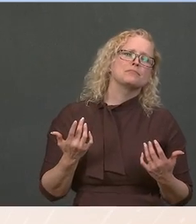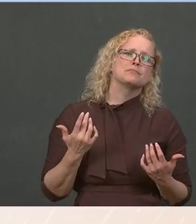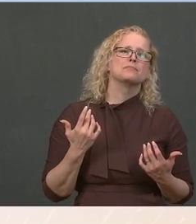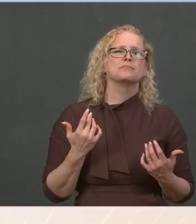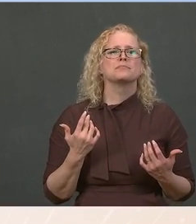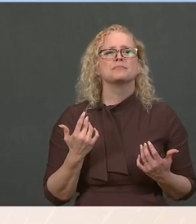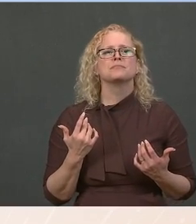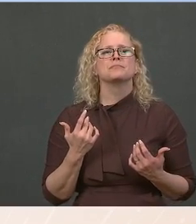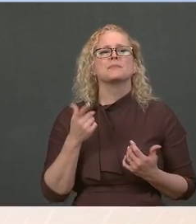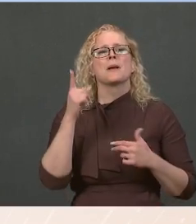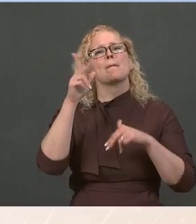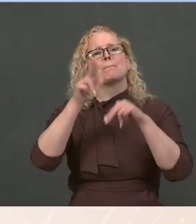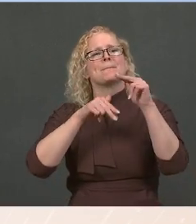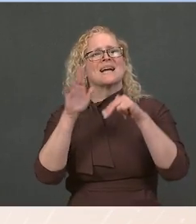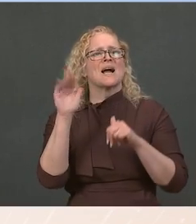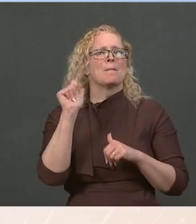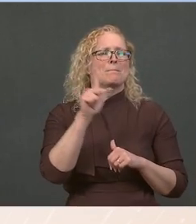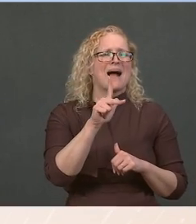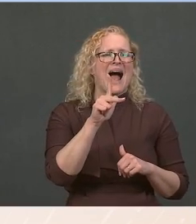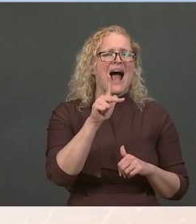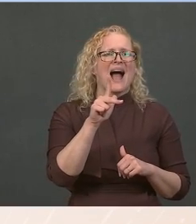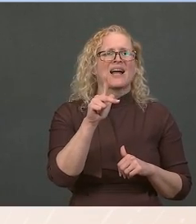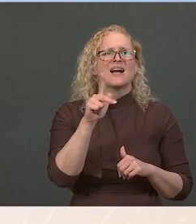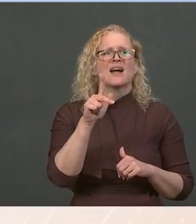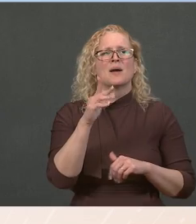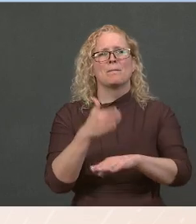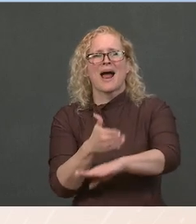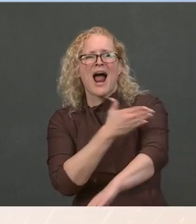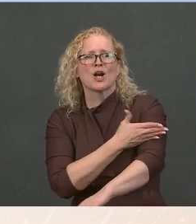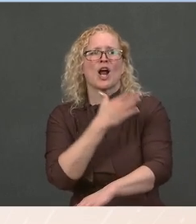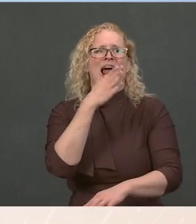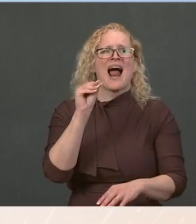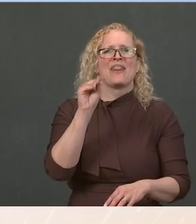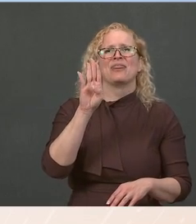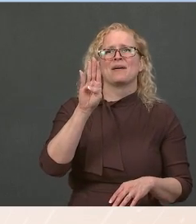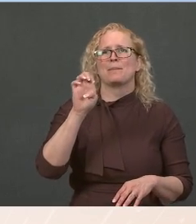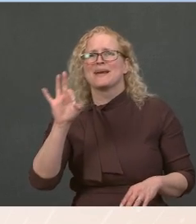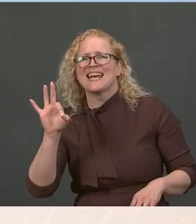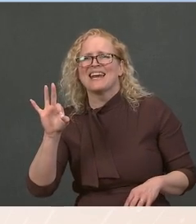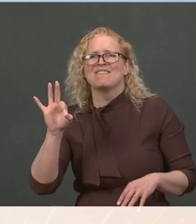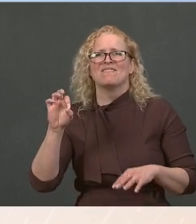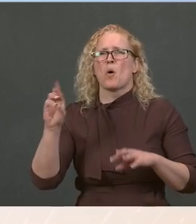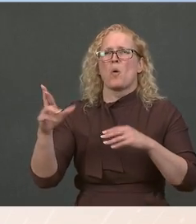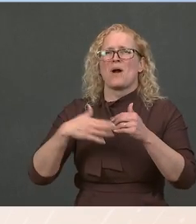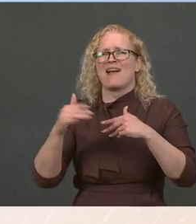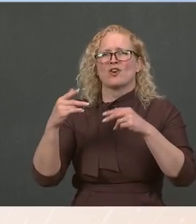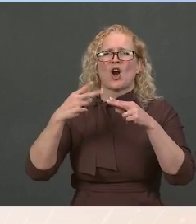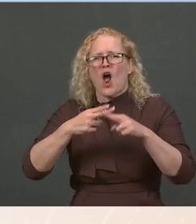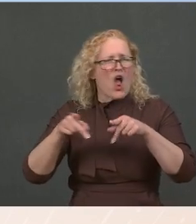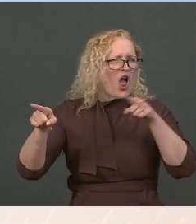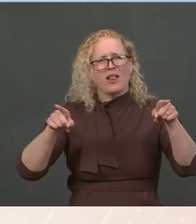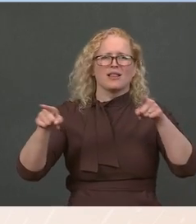I know. Build Back Better Act and Bipartisan Infrastructure. Yep. I know. I know. They're both great. >> The Press: Exactly. Ms. Jean-Pierre: We're trying to get them moving